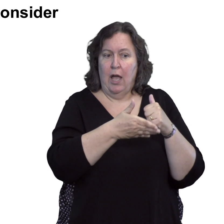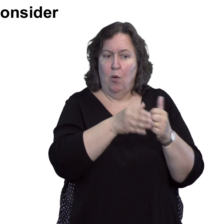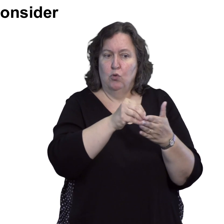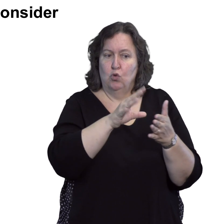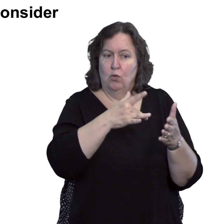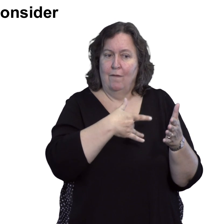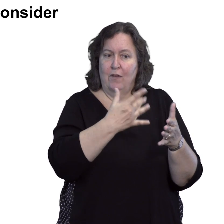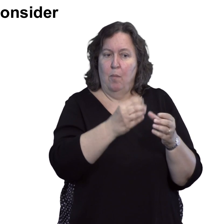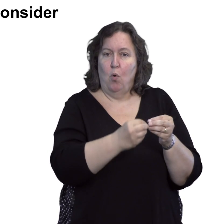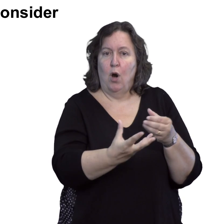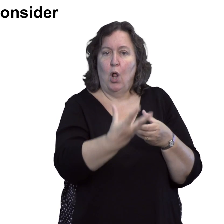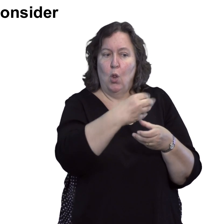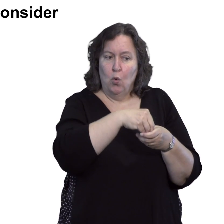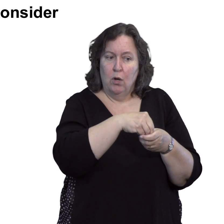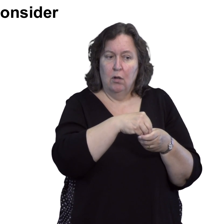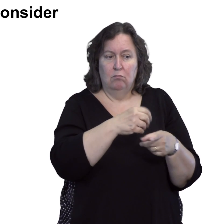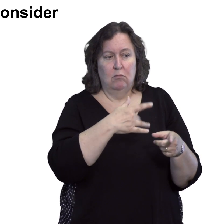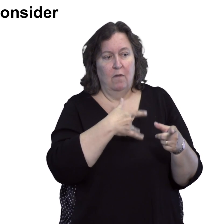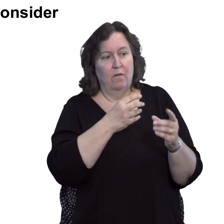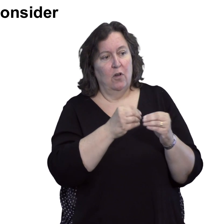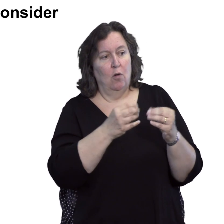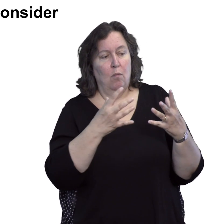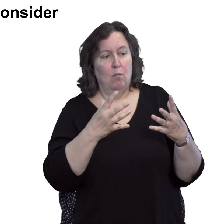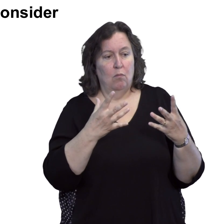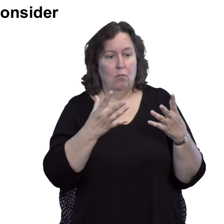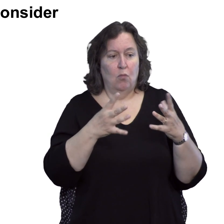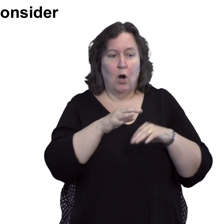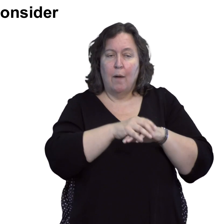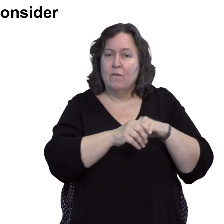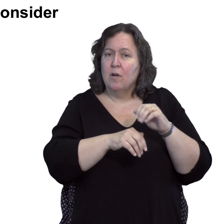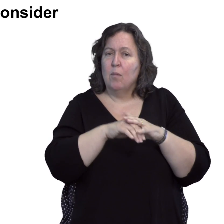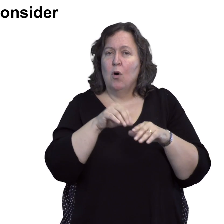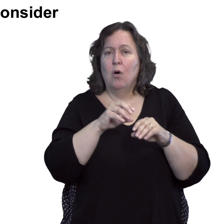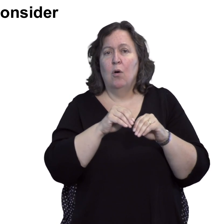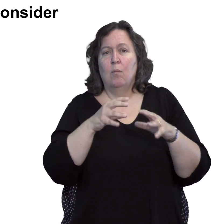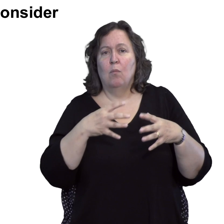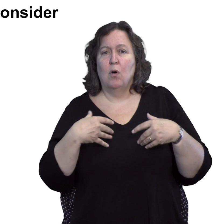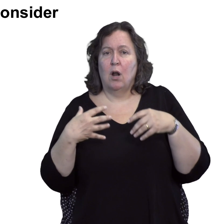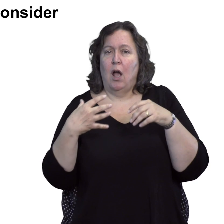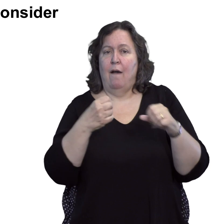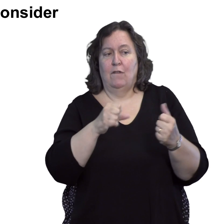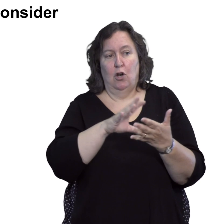helps students to feel more included, comfortable and confident learning slang and idioms